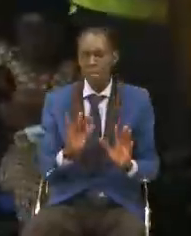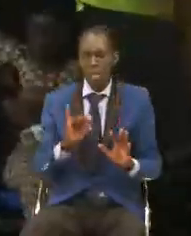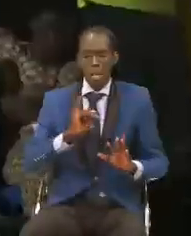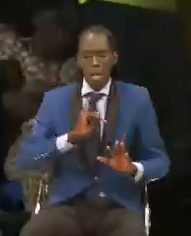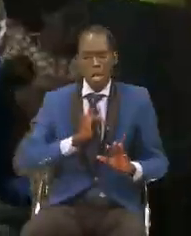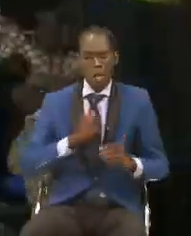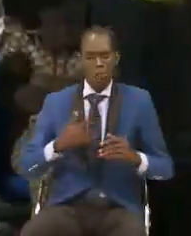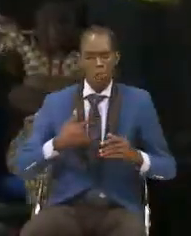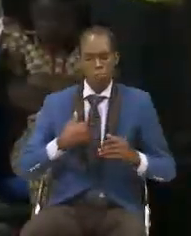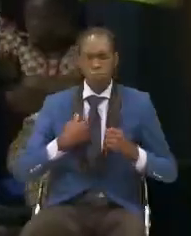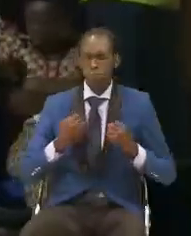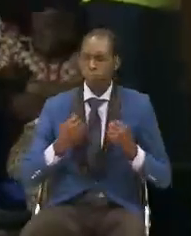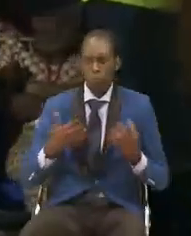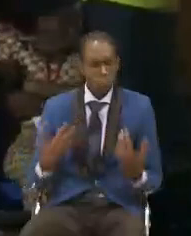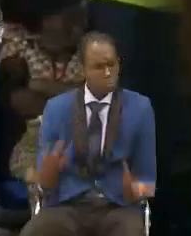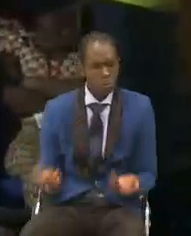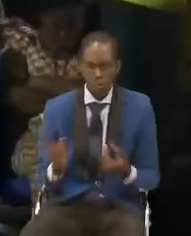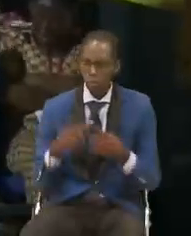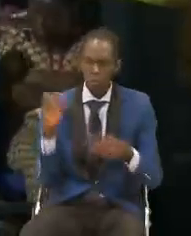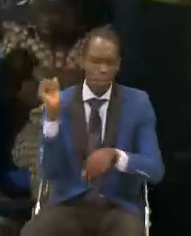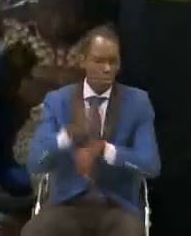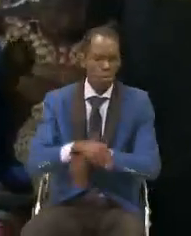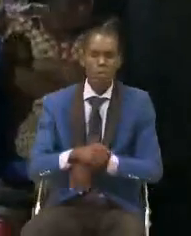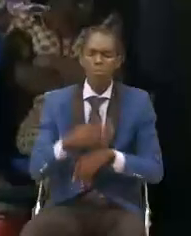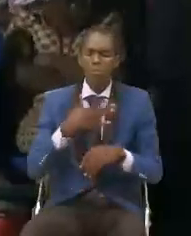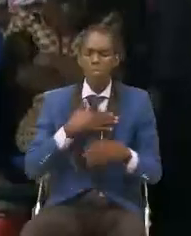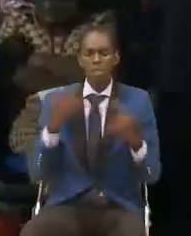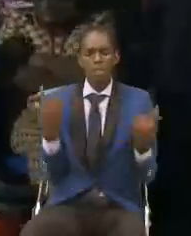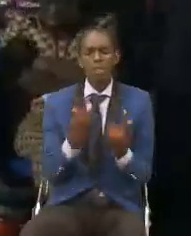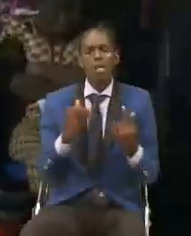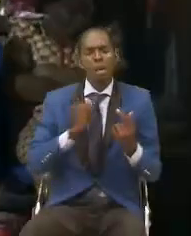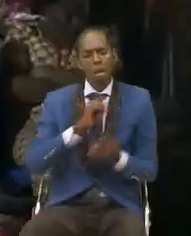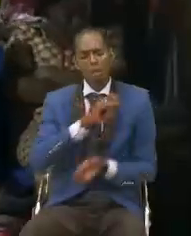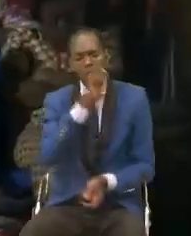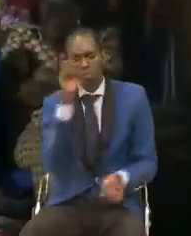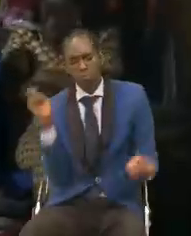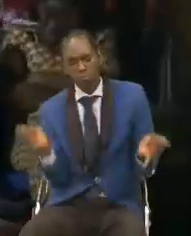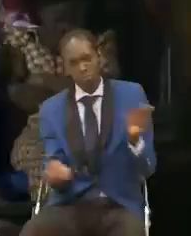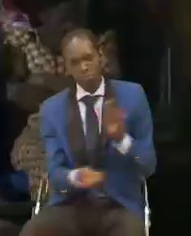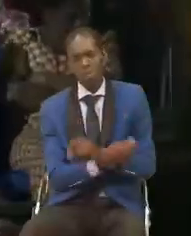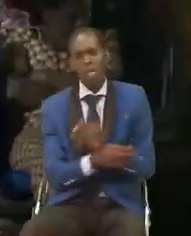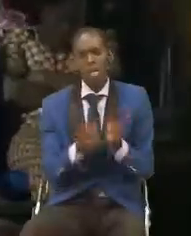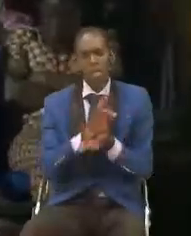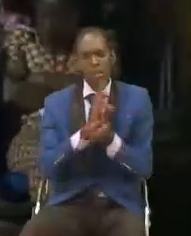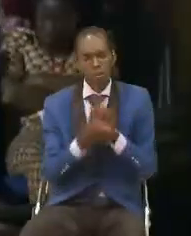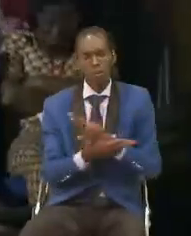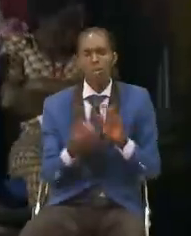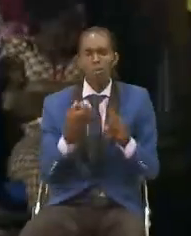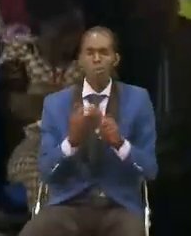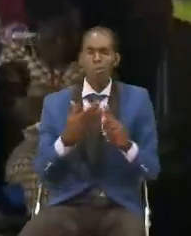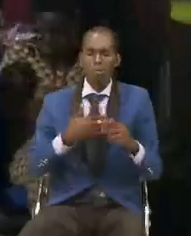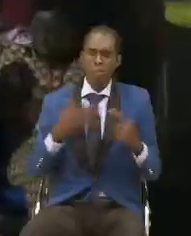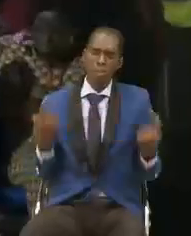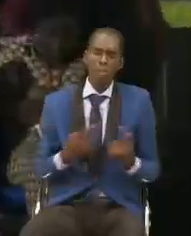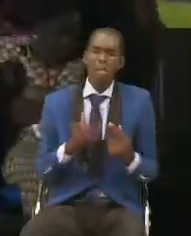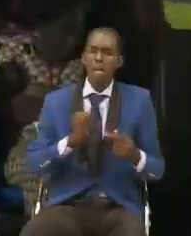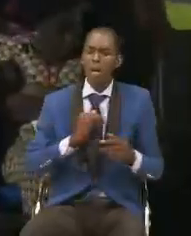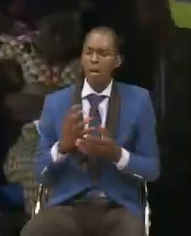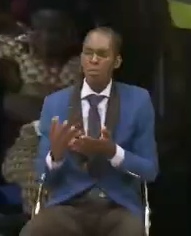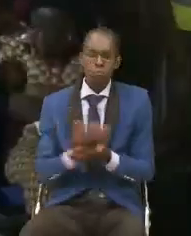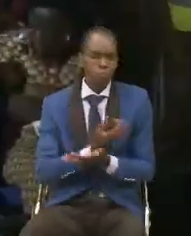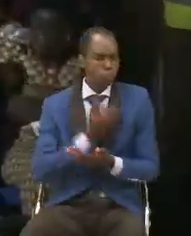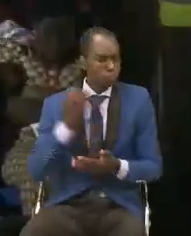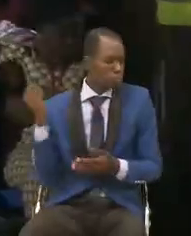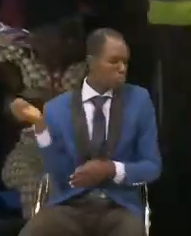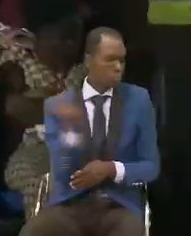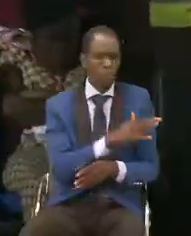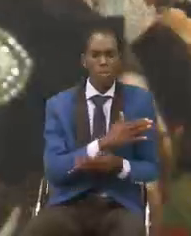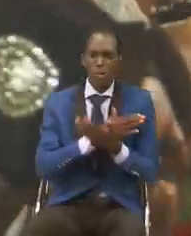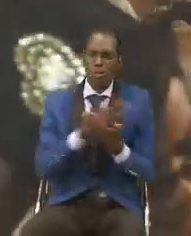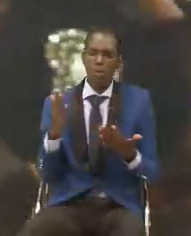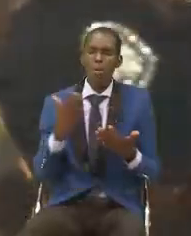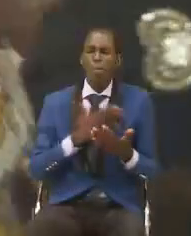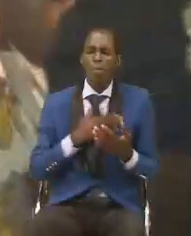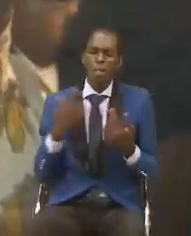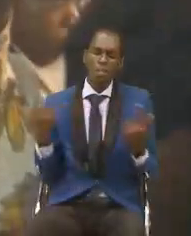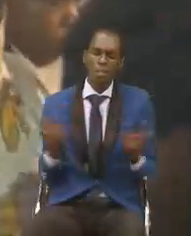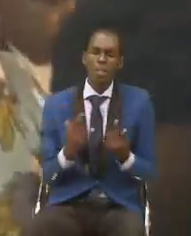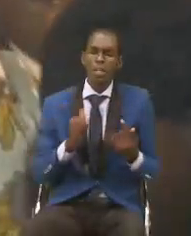overcome all these sins but i turn from my sin i repent of my sin i throw away all my inequalities